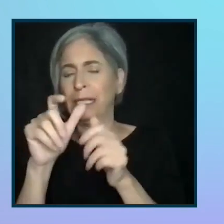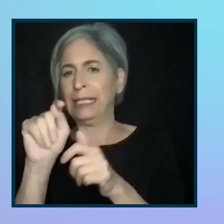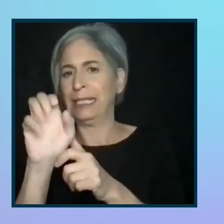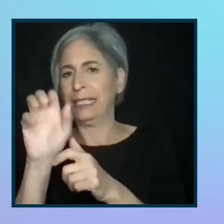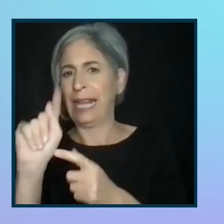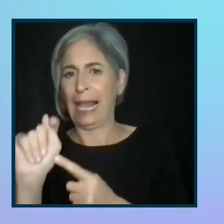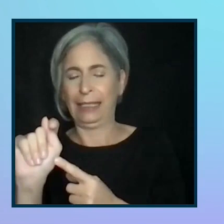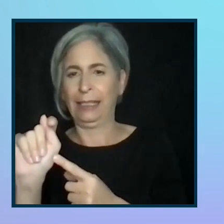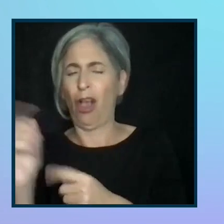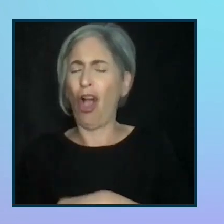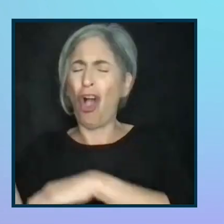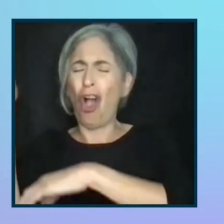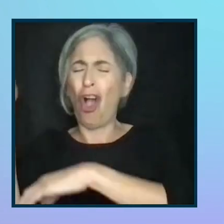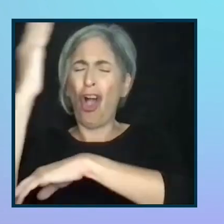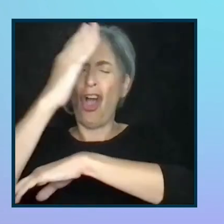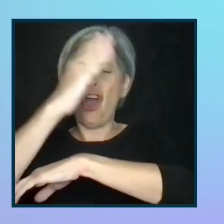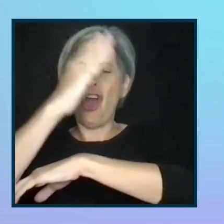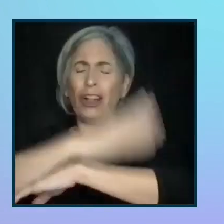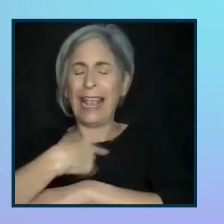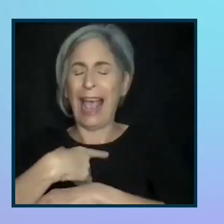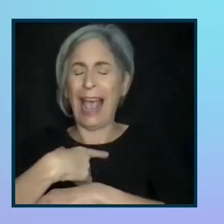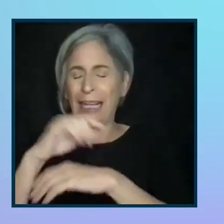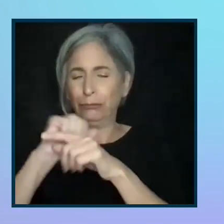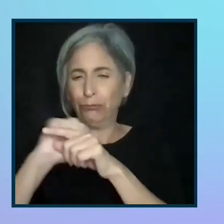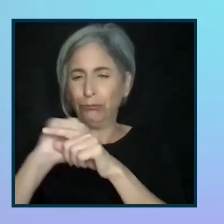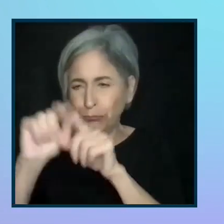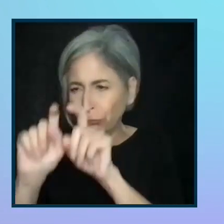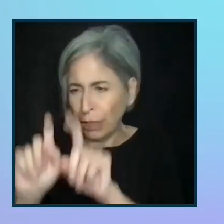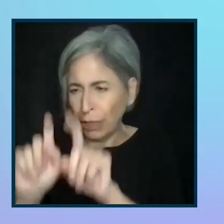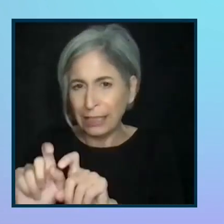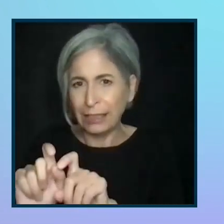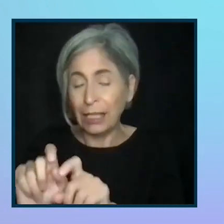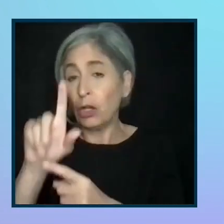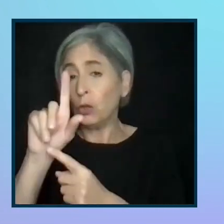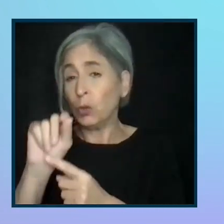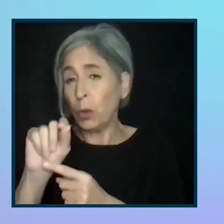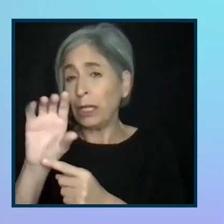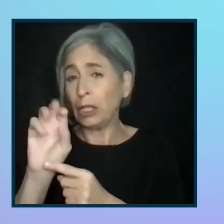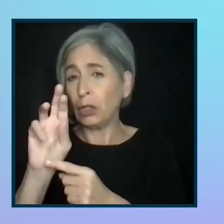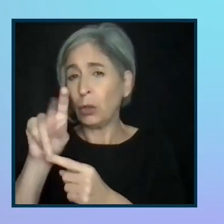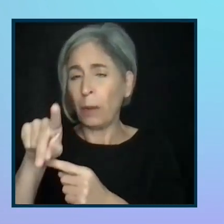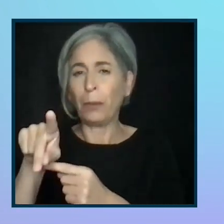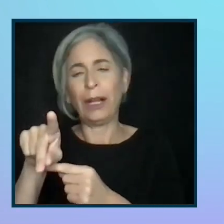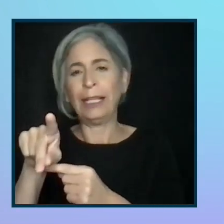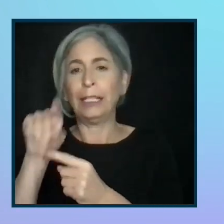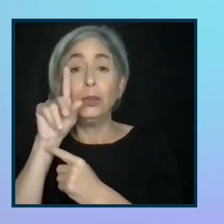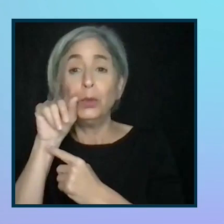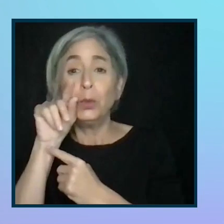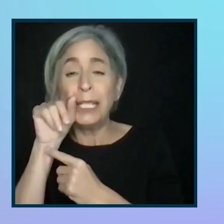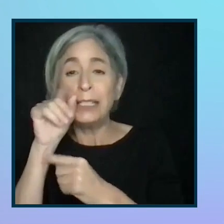And by the end of the day of the 20 corporate GAD tweets that contained an image,